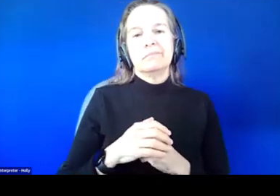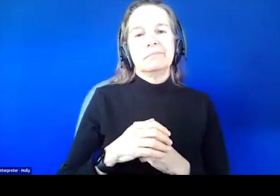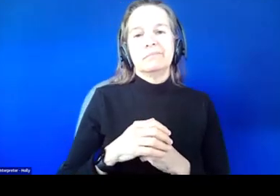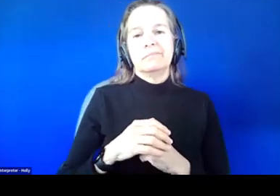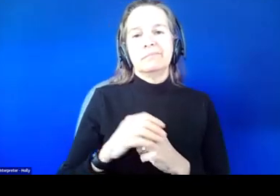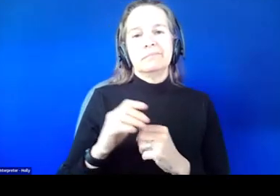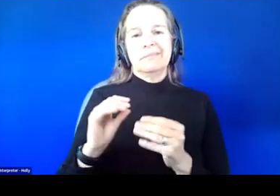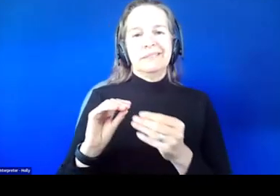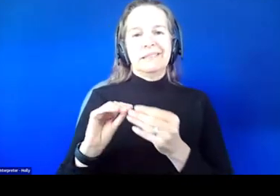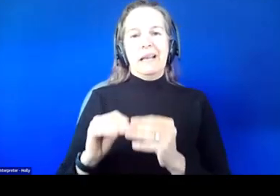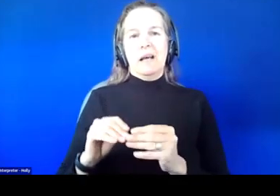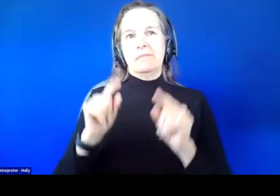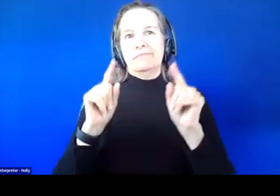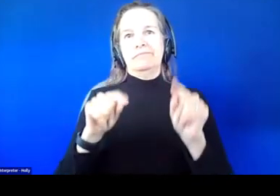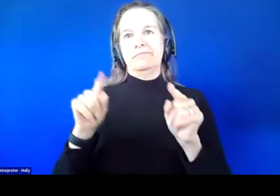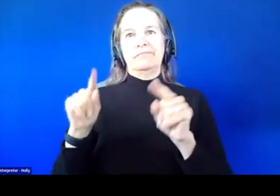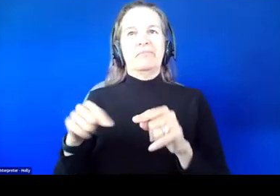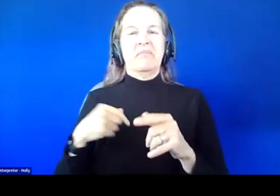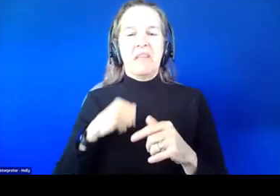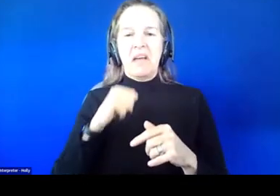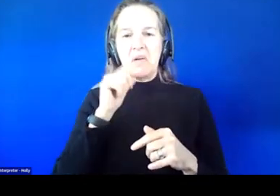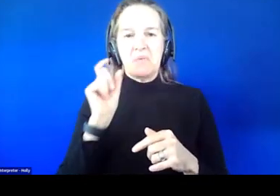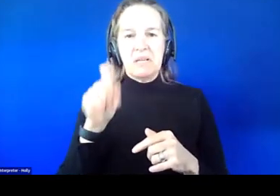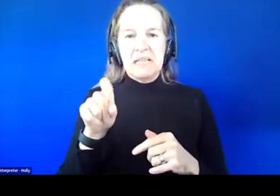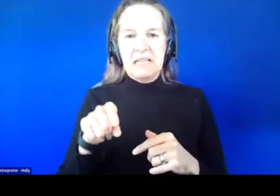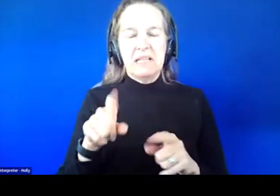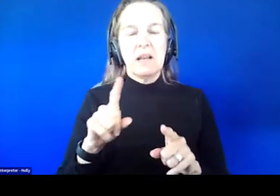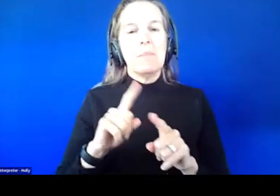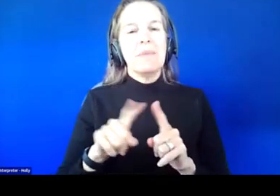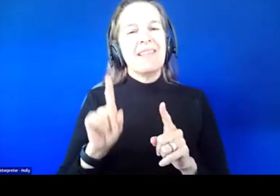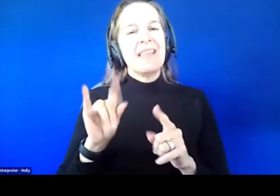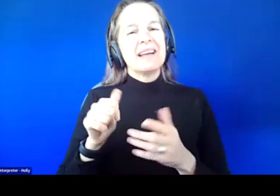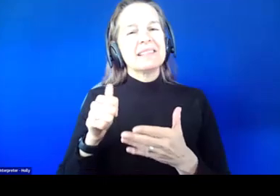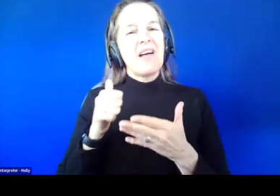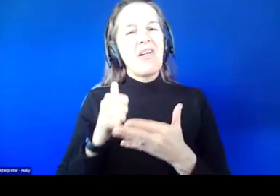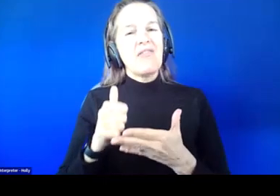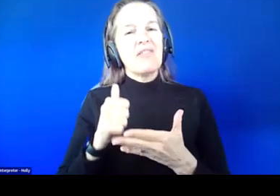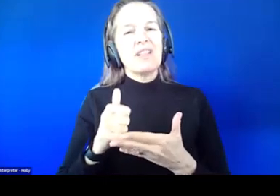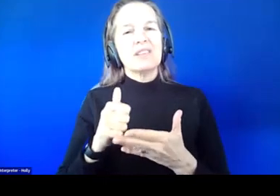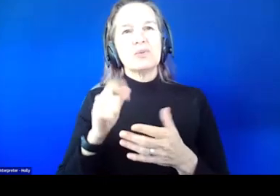but it's just helpful to put in context, again, this